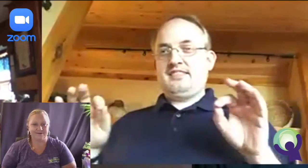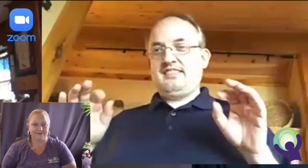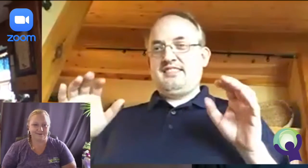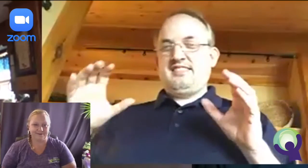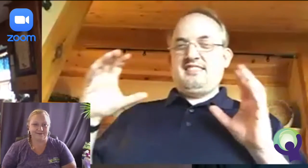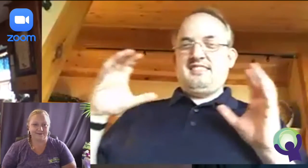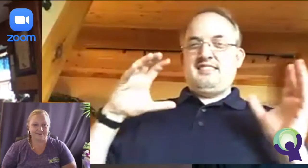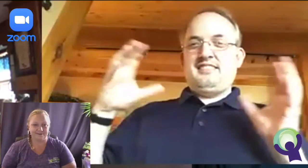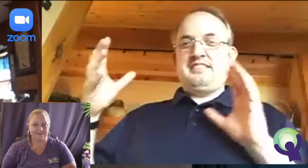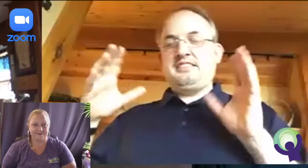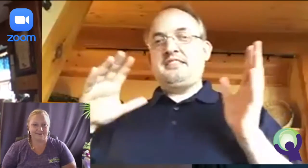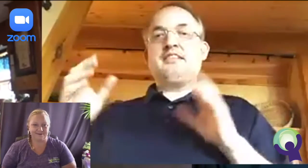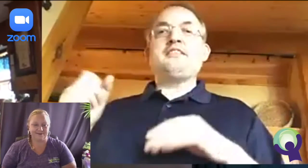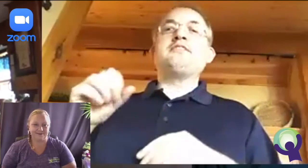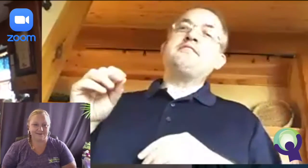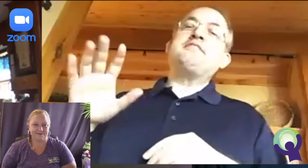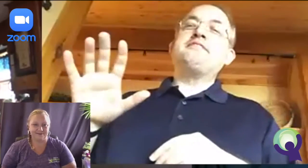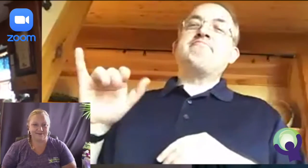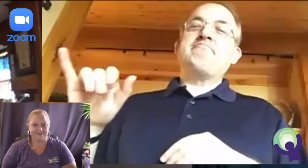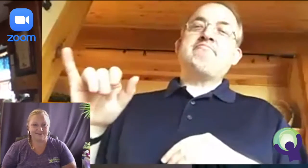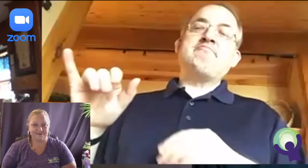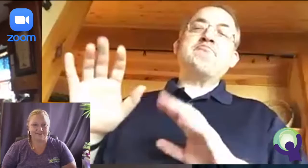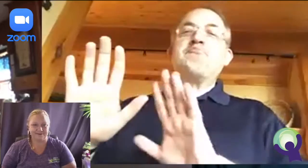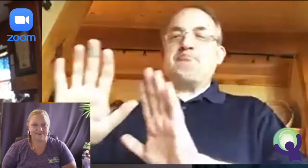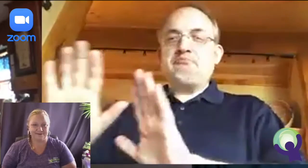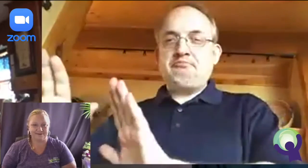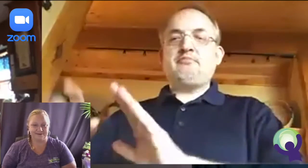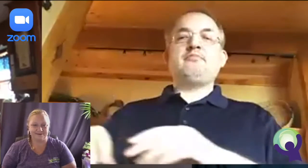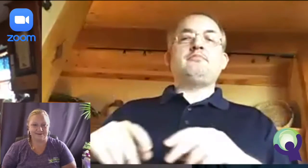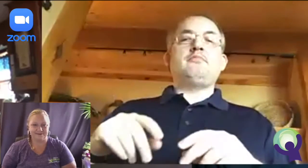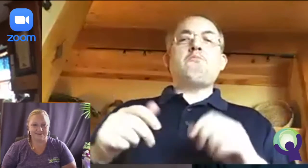for and I have a master's degree and so in working with someone